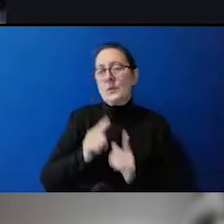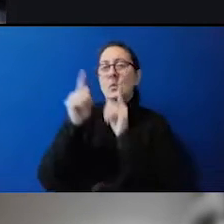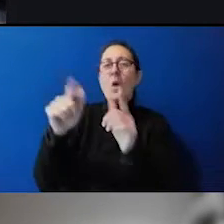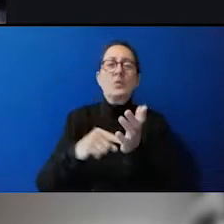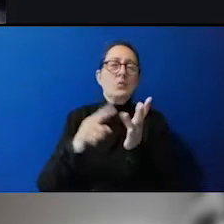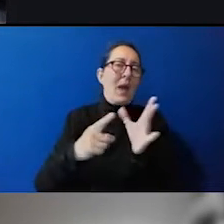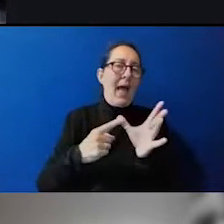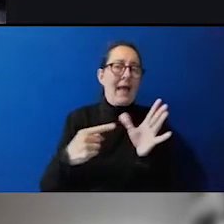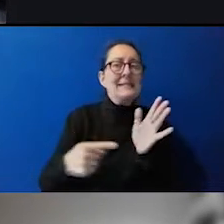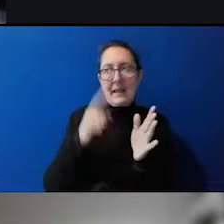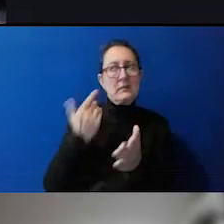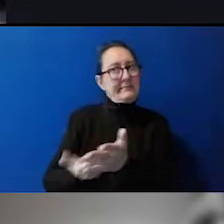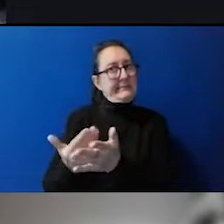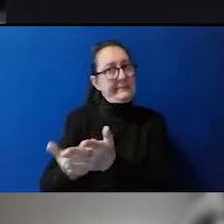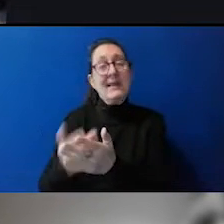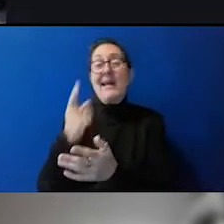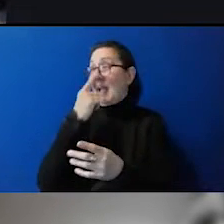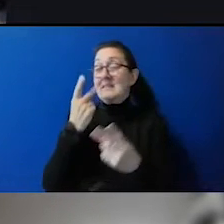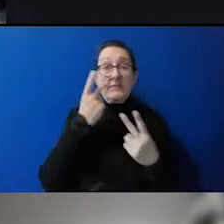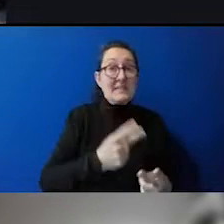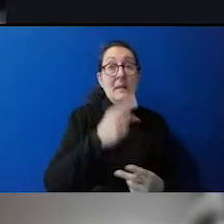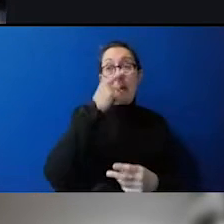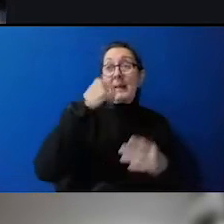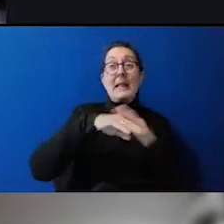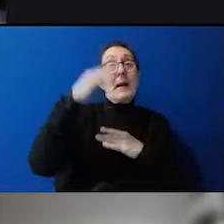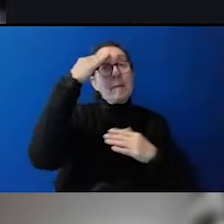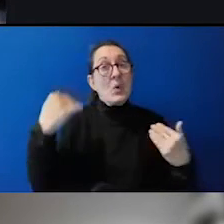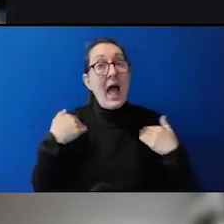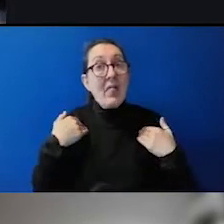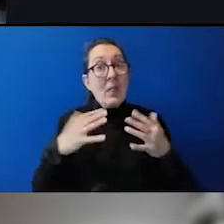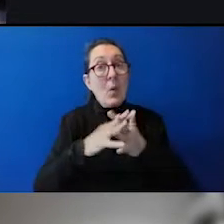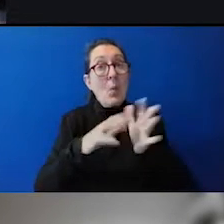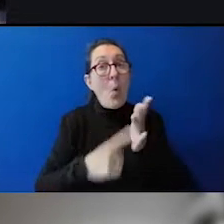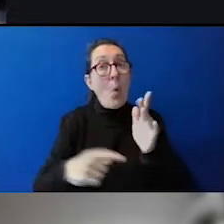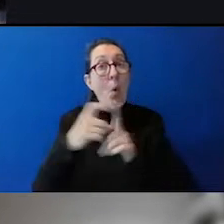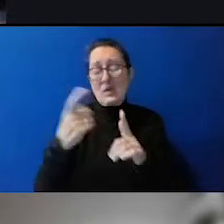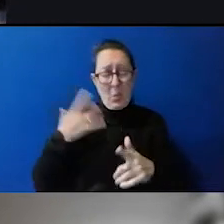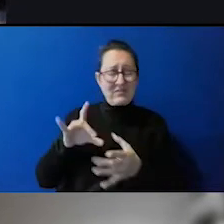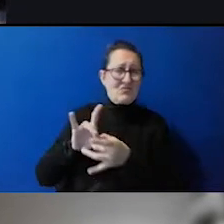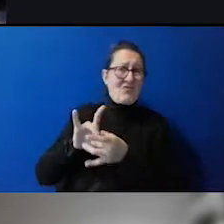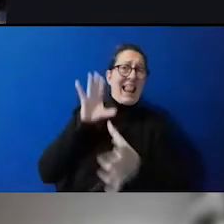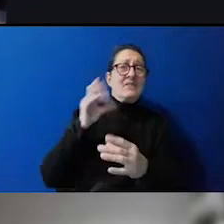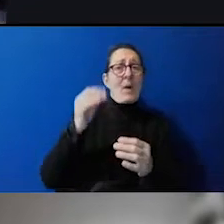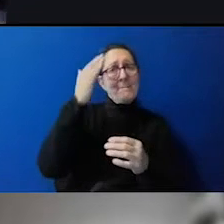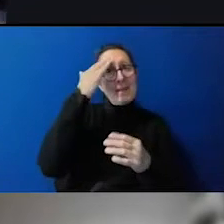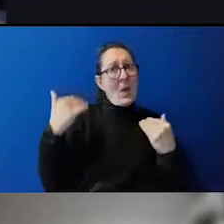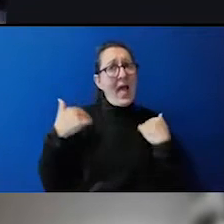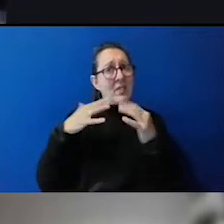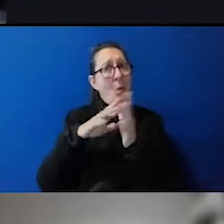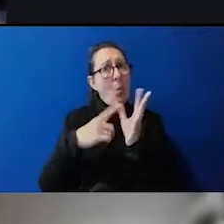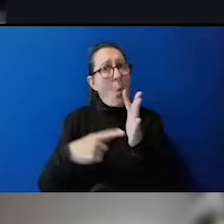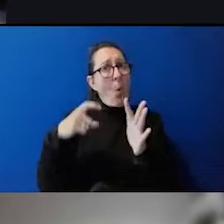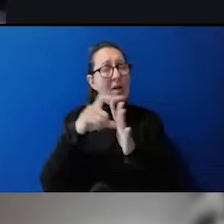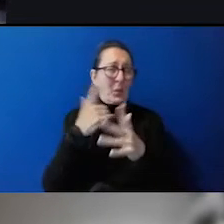scheduled in mental health Wards and would like to be released we also assist um clients facing